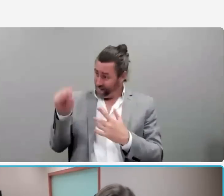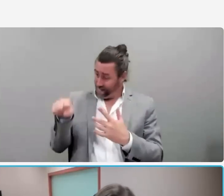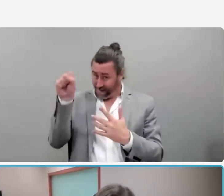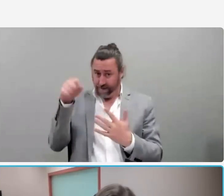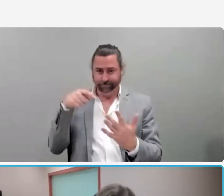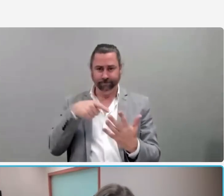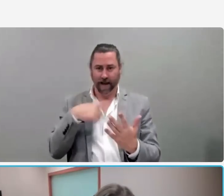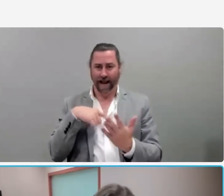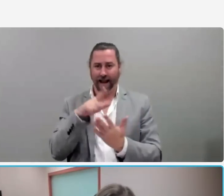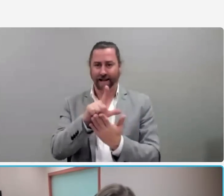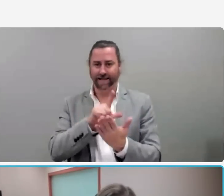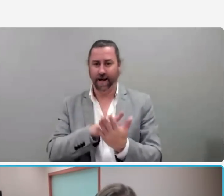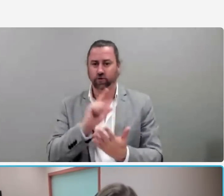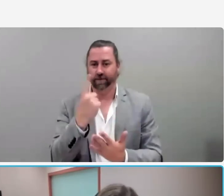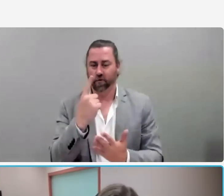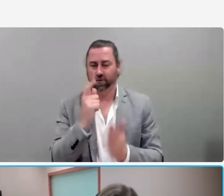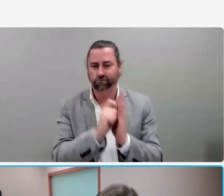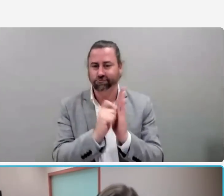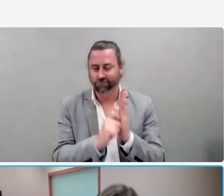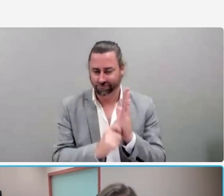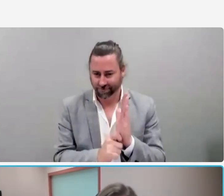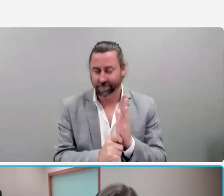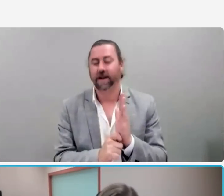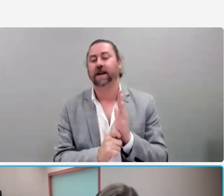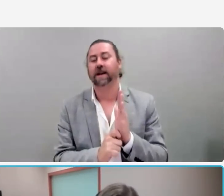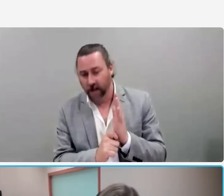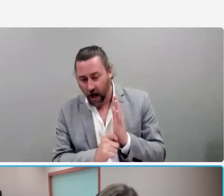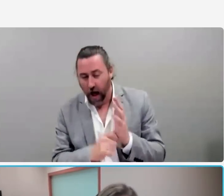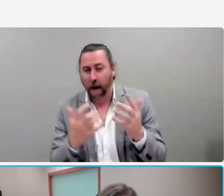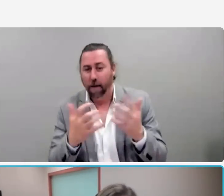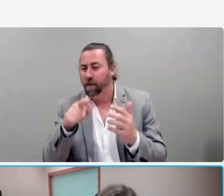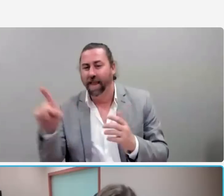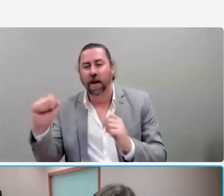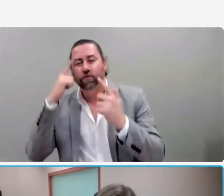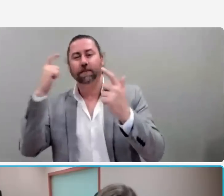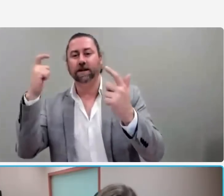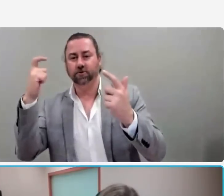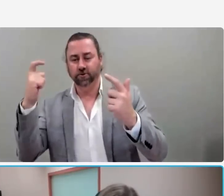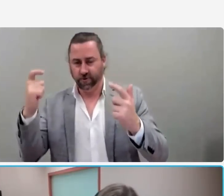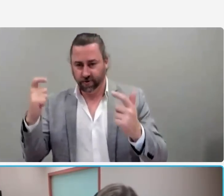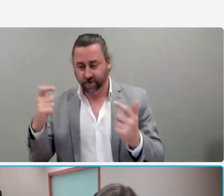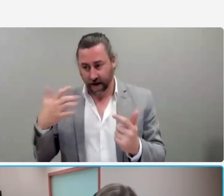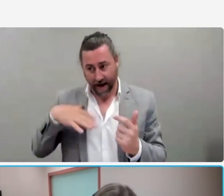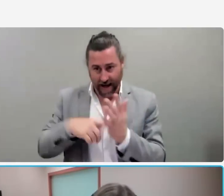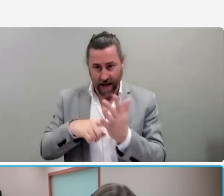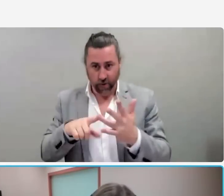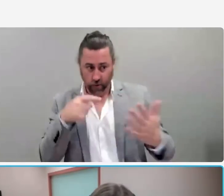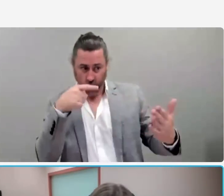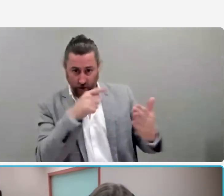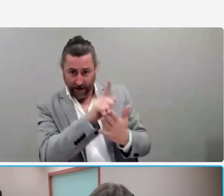Many of the other reforms are also going to indirectly rely on legislative changes or will be impacted by those changes.